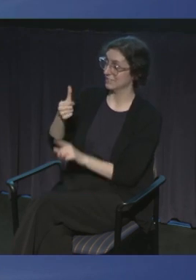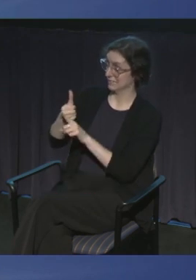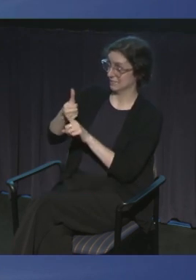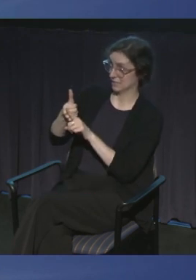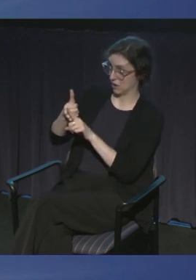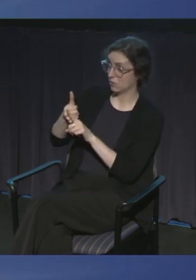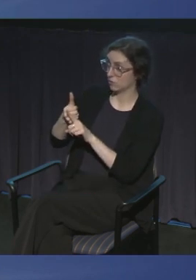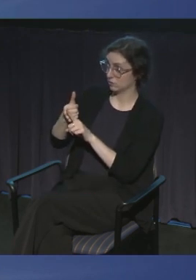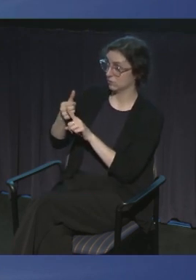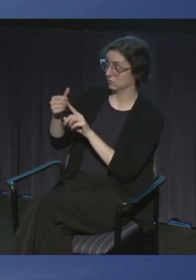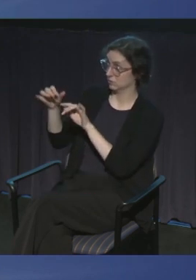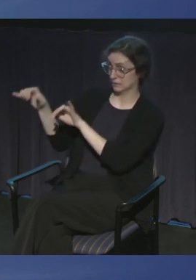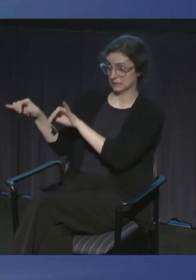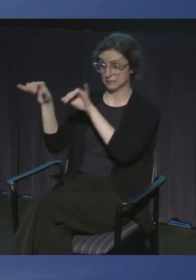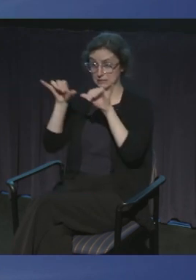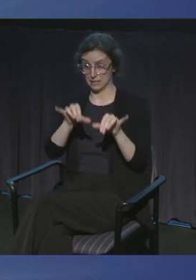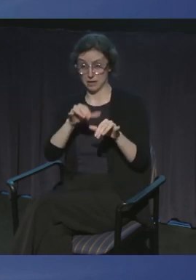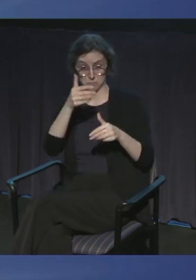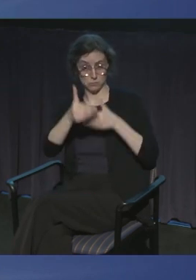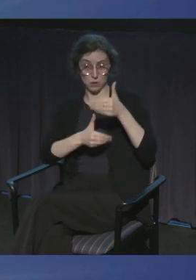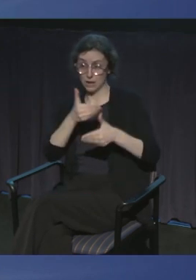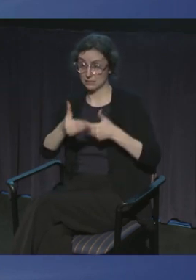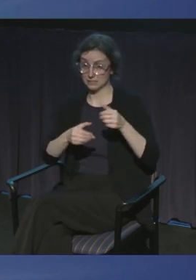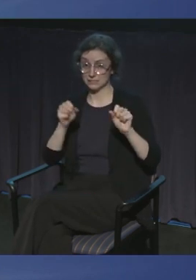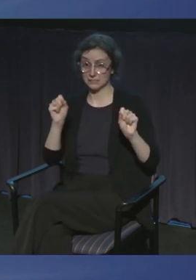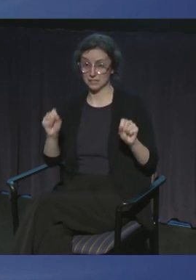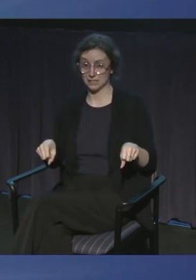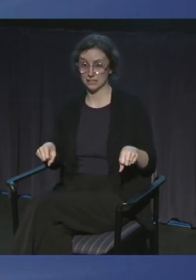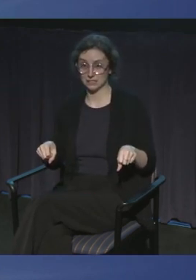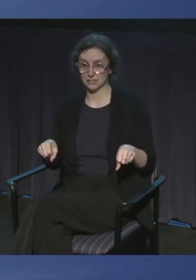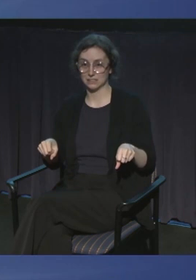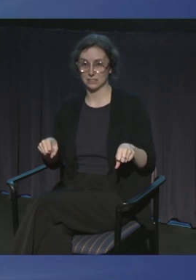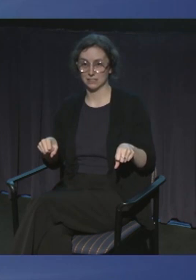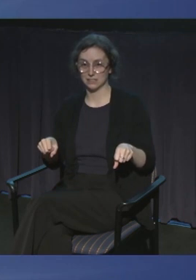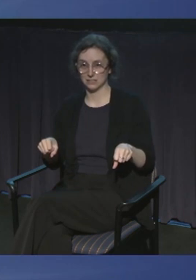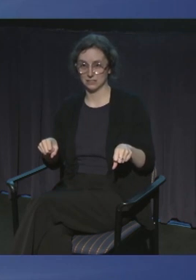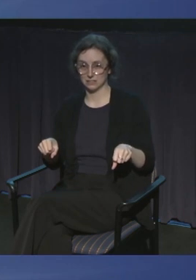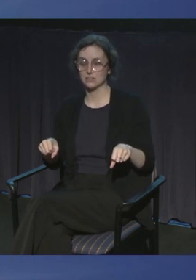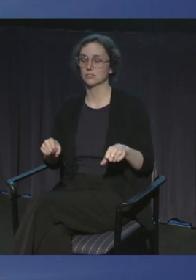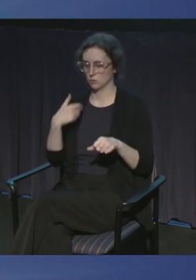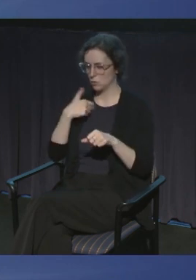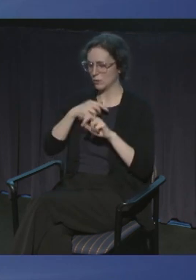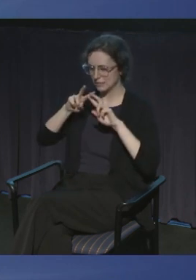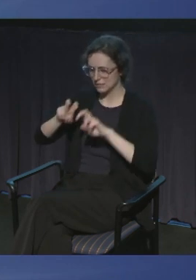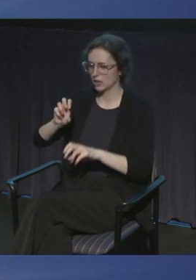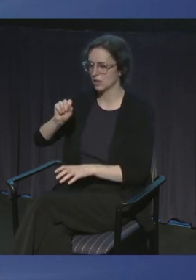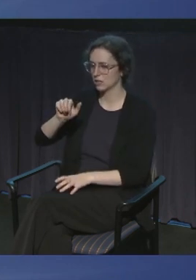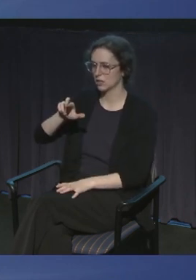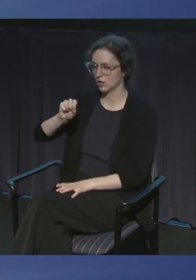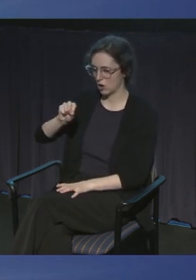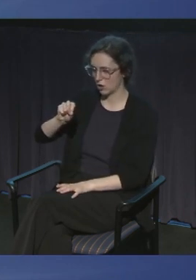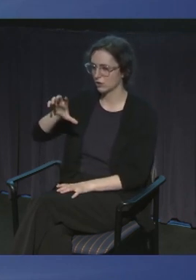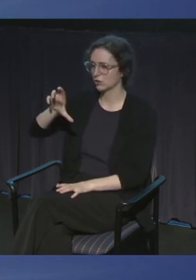WE WONDERED IF COVID COULD PARTICIPATE IN THIS SO WE